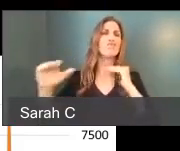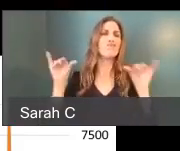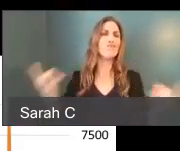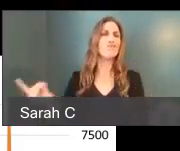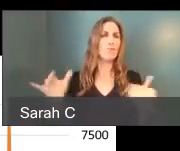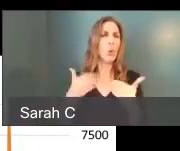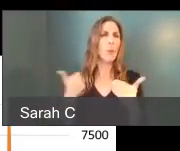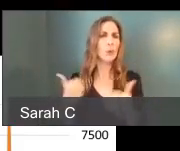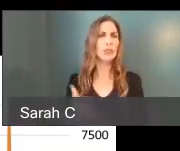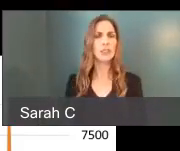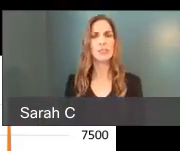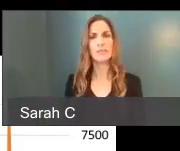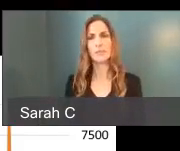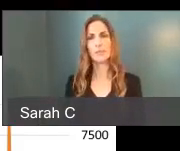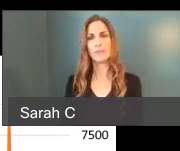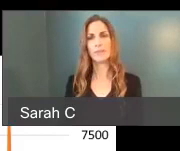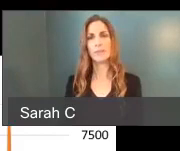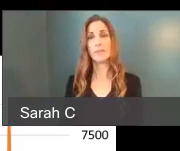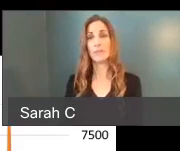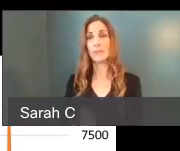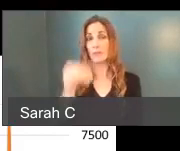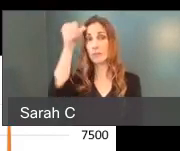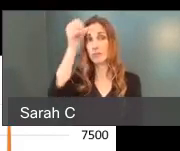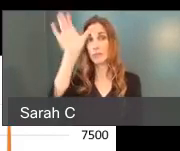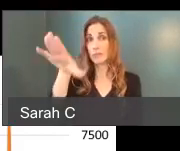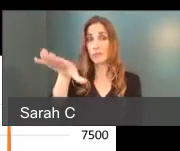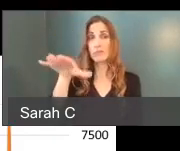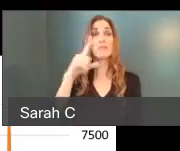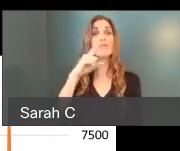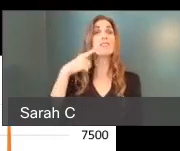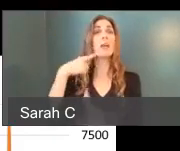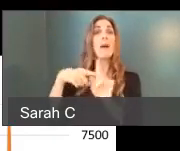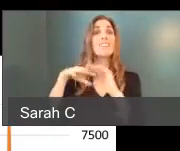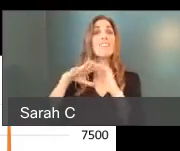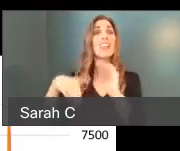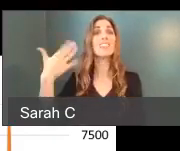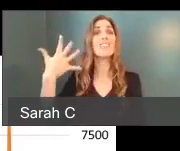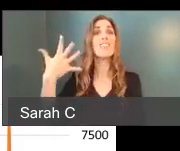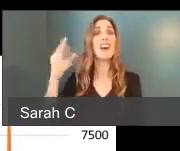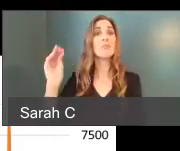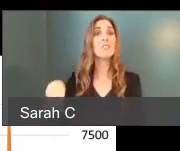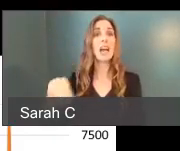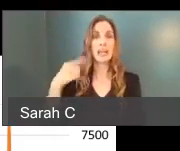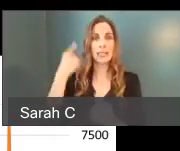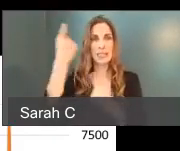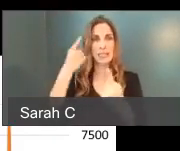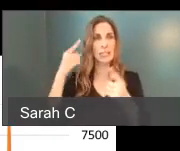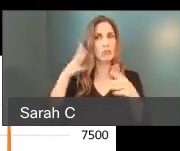As a reminder, a positivity rate below 5% is considered suppression of the virus.